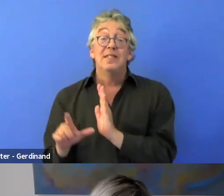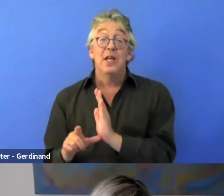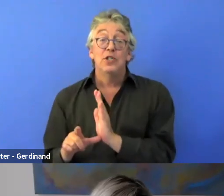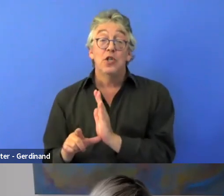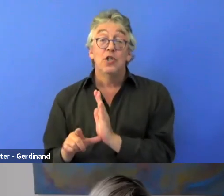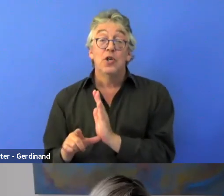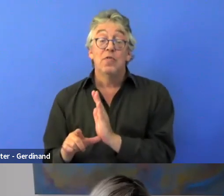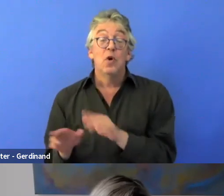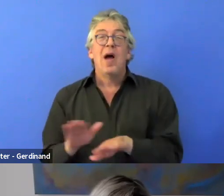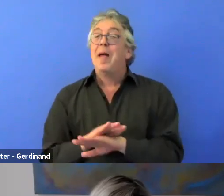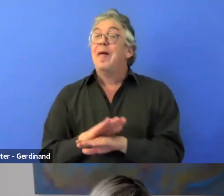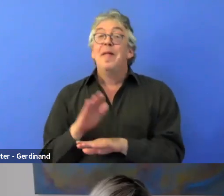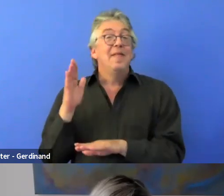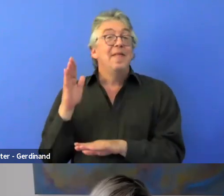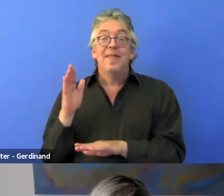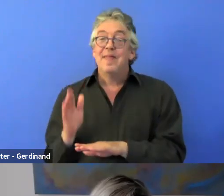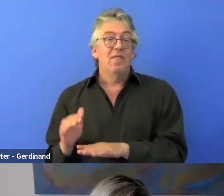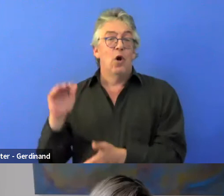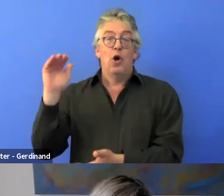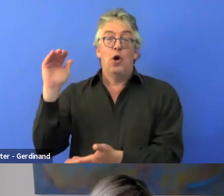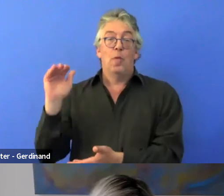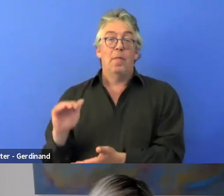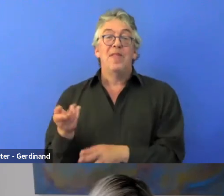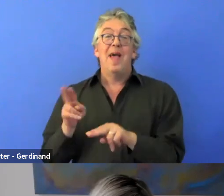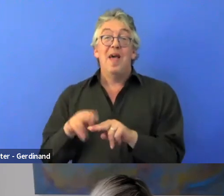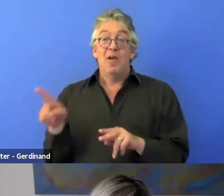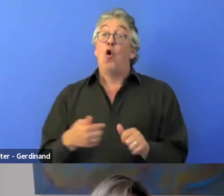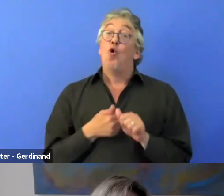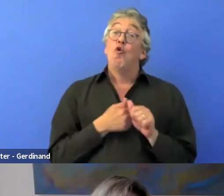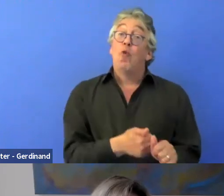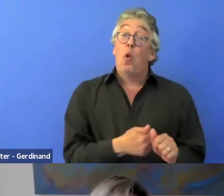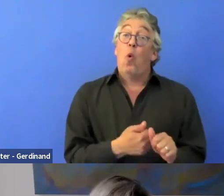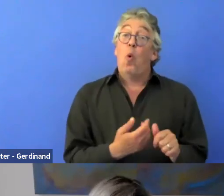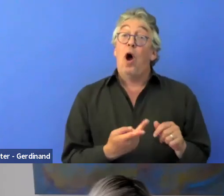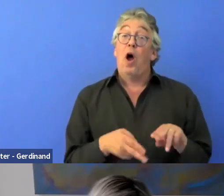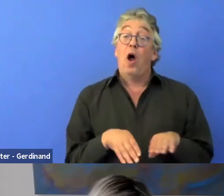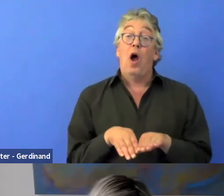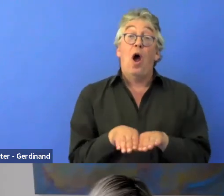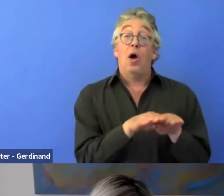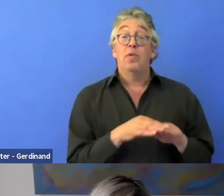by the fact the manufacturer has followed the harmonized standard. That is at the European level.